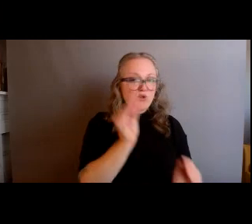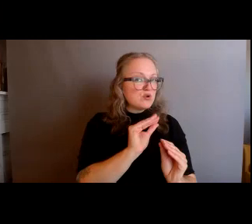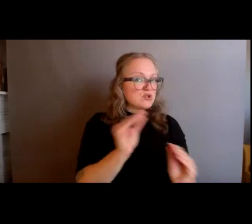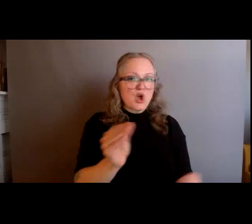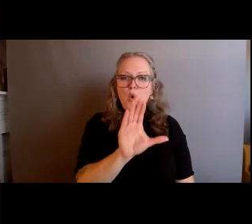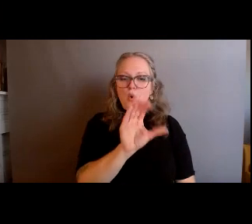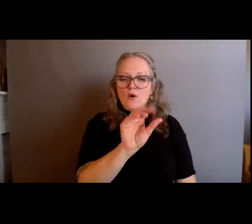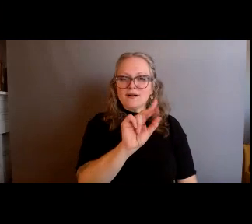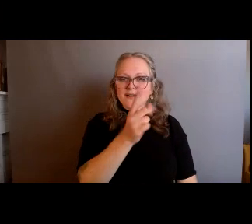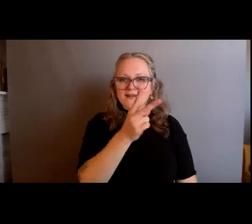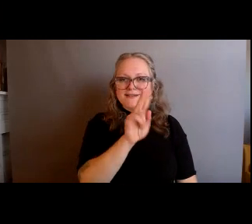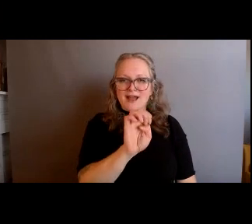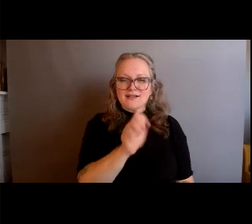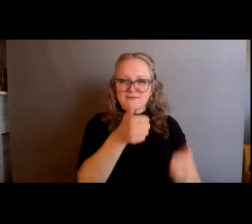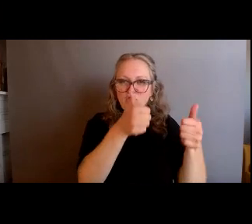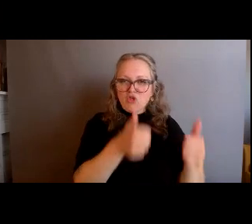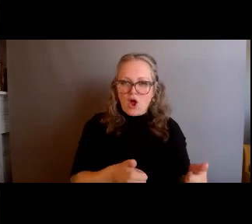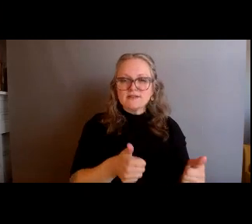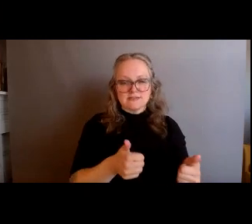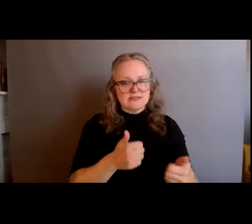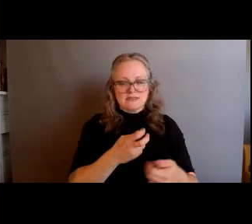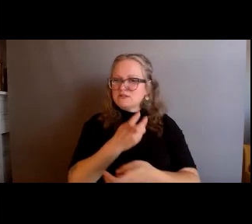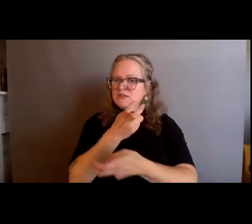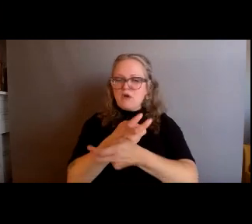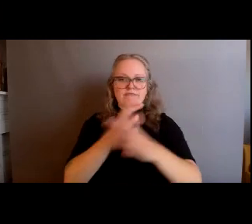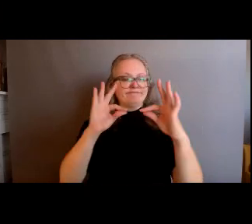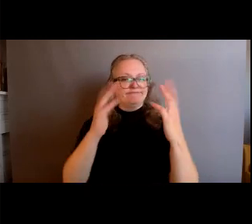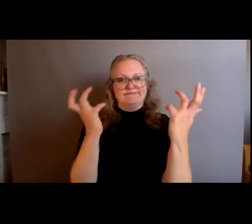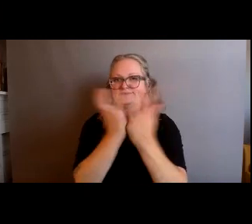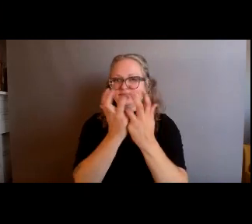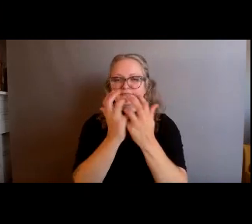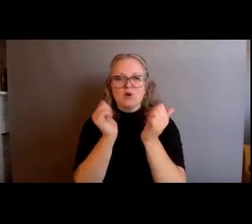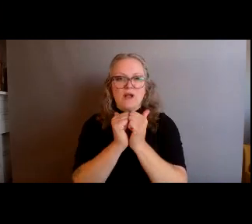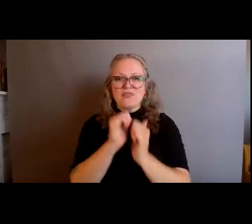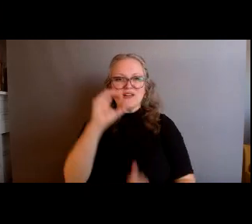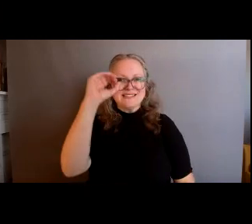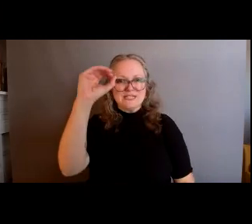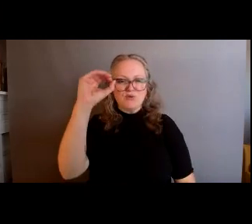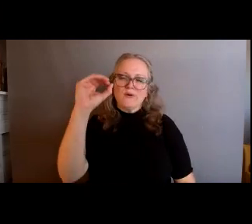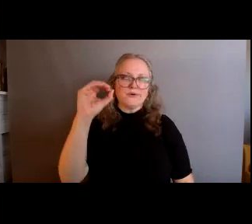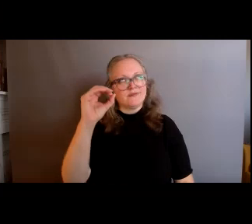So the bone is exactly on target with the zeros, with the air conduction.